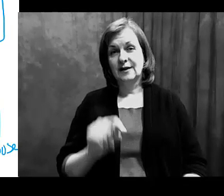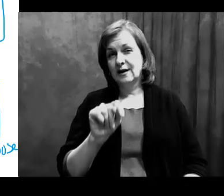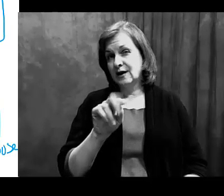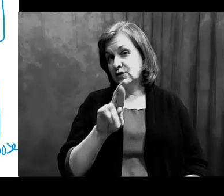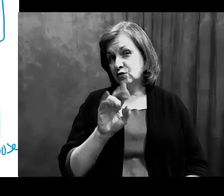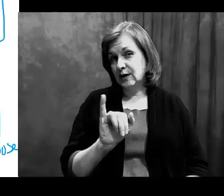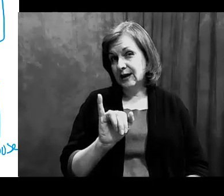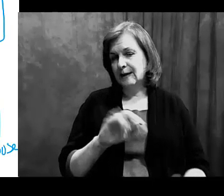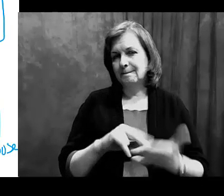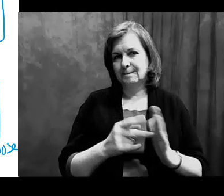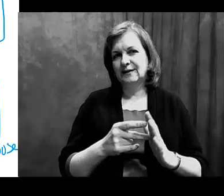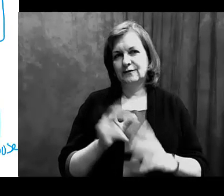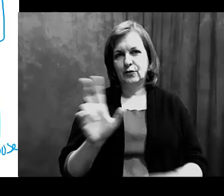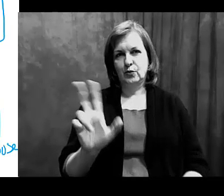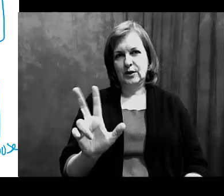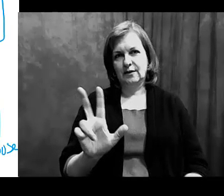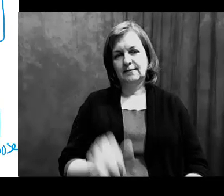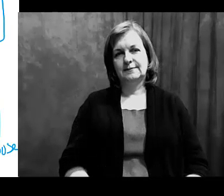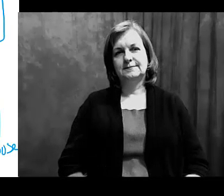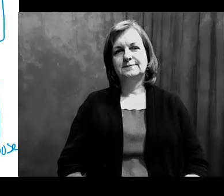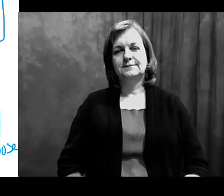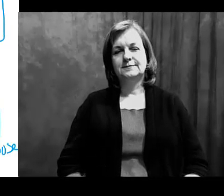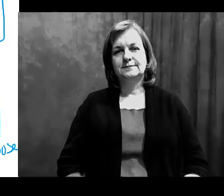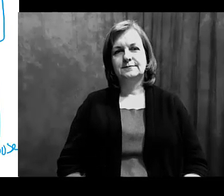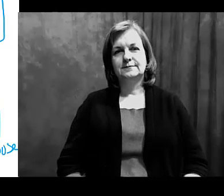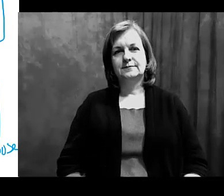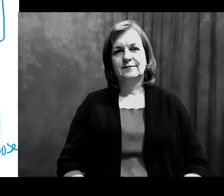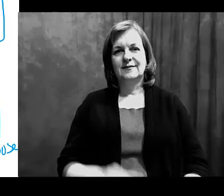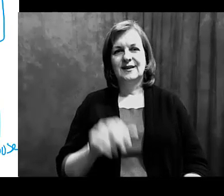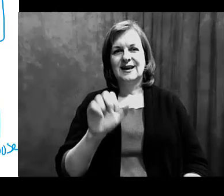so "tri" equals three